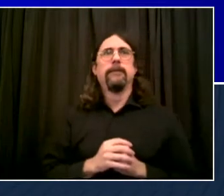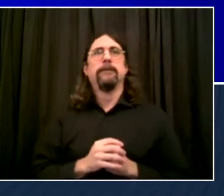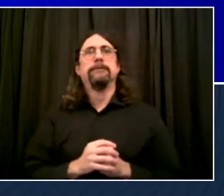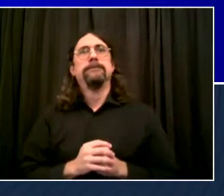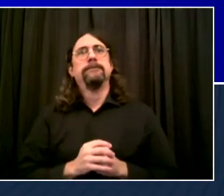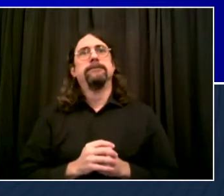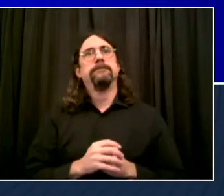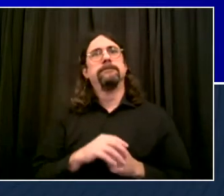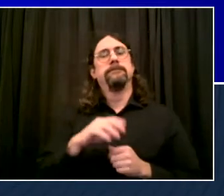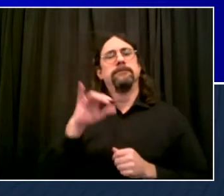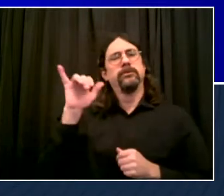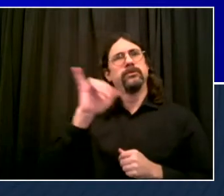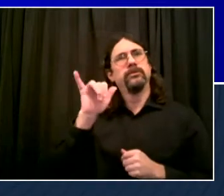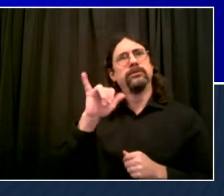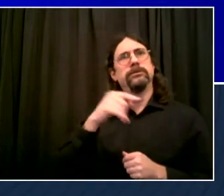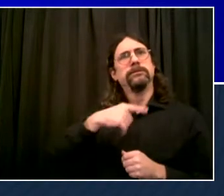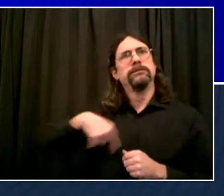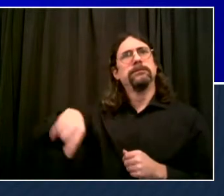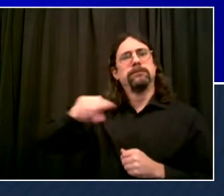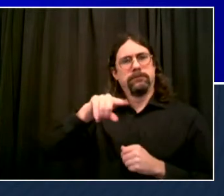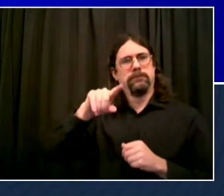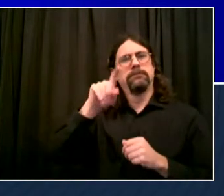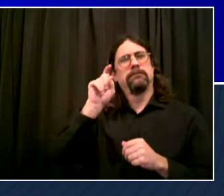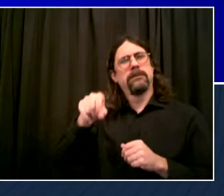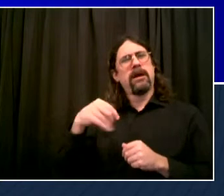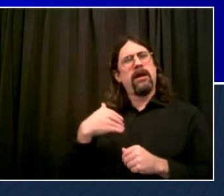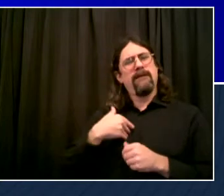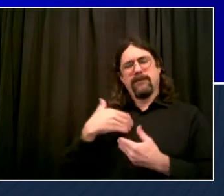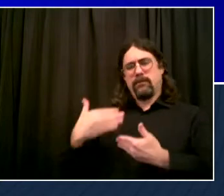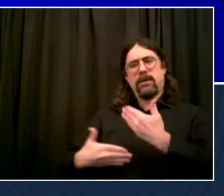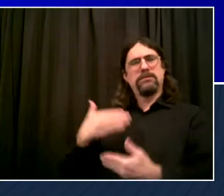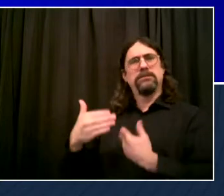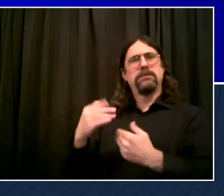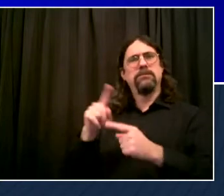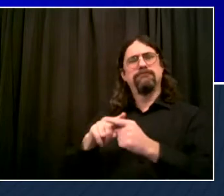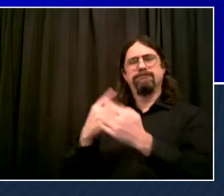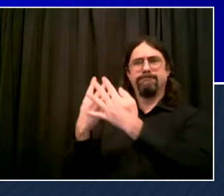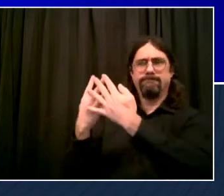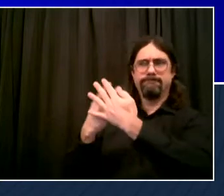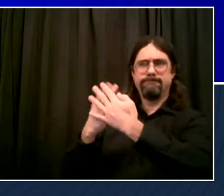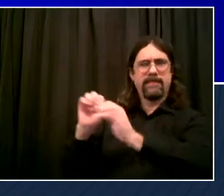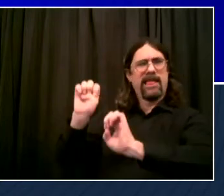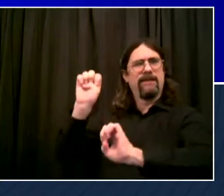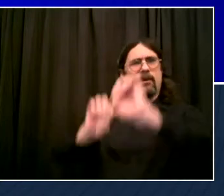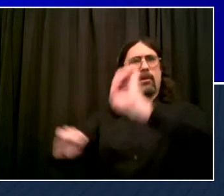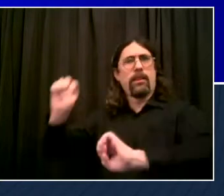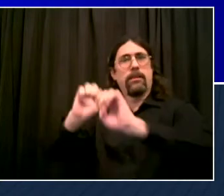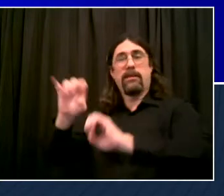ONGOING ROLE AS ALWAYS. BUT FORMALLY AS WELL IN EVALUATING THE WORK AS A PERSON GOES TO THE IMPORTANT TASK